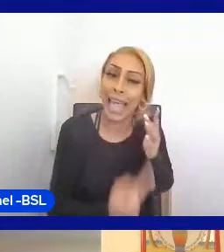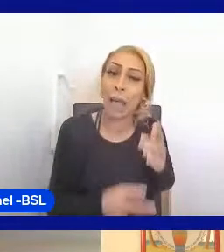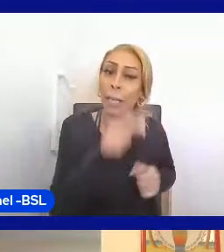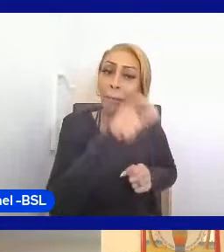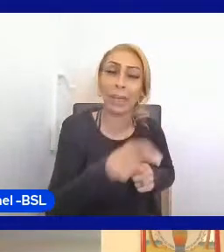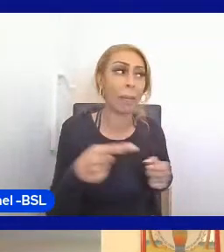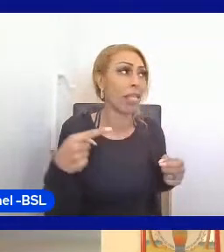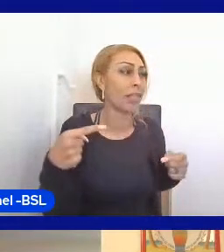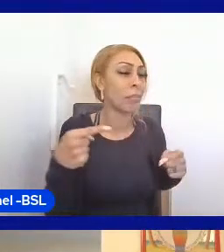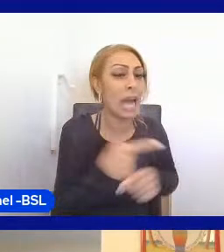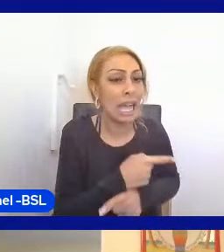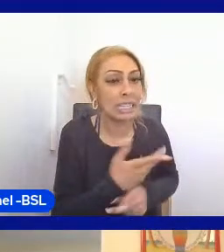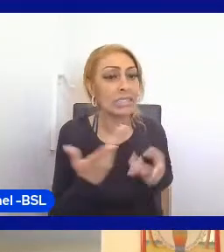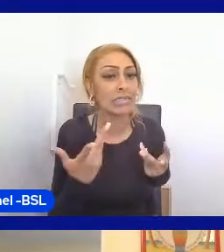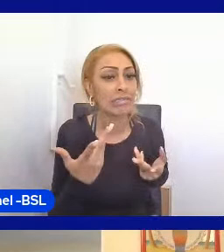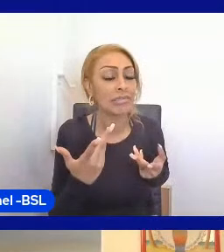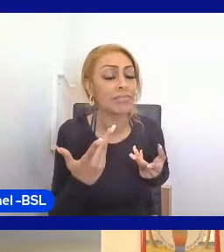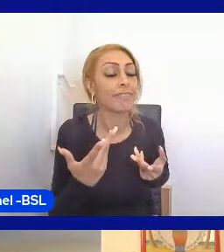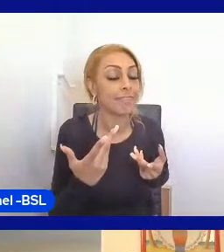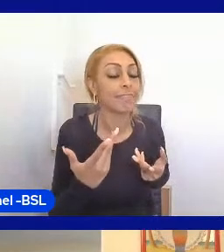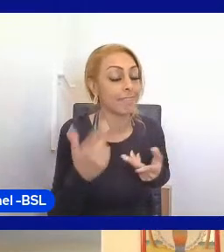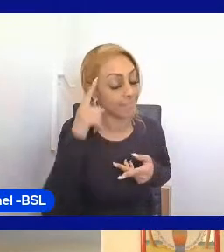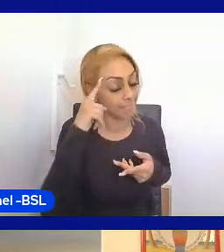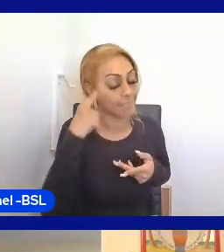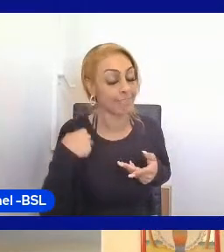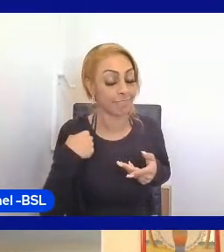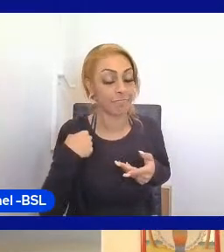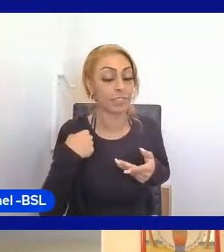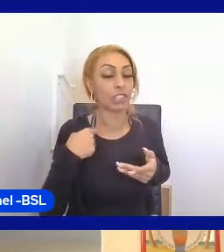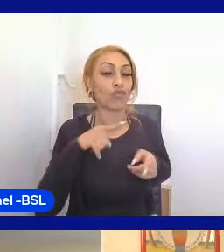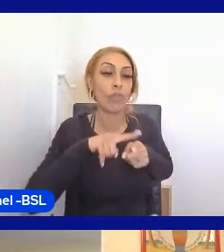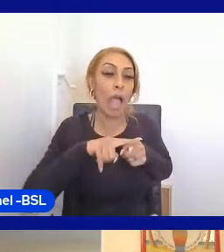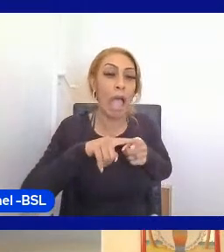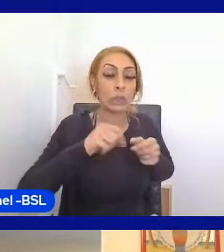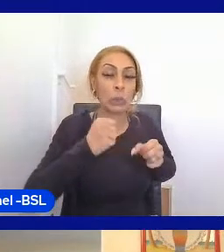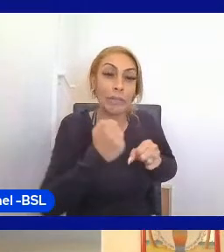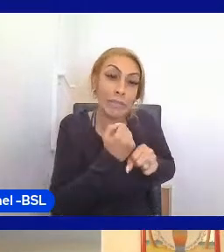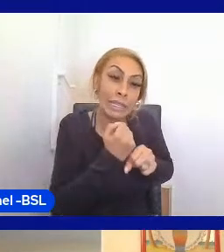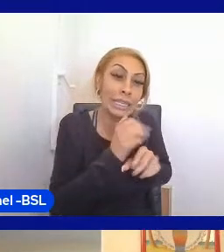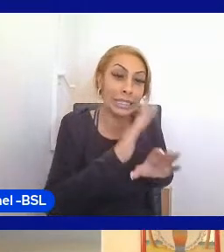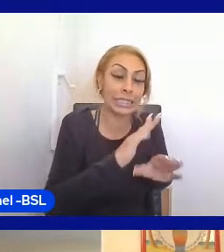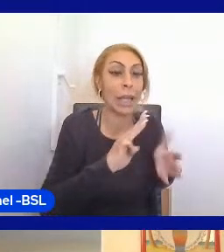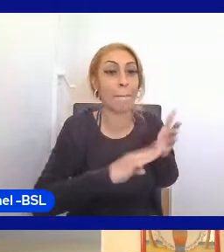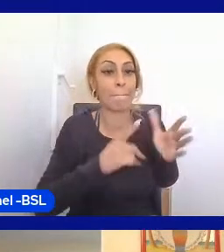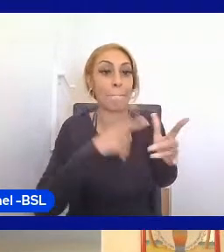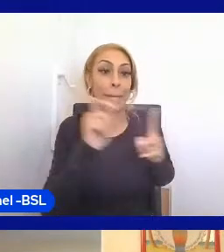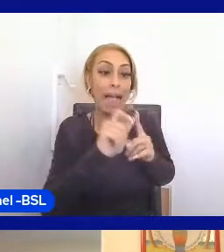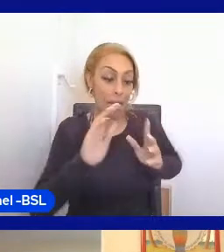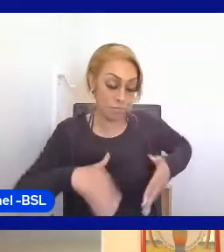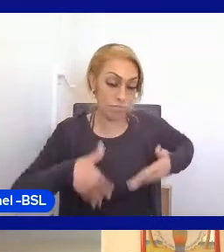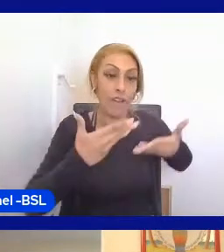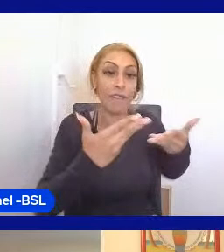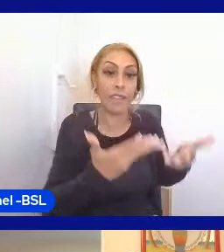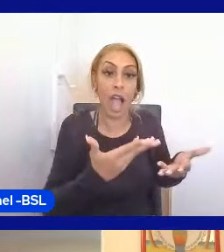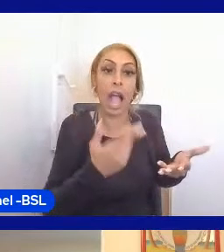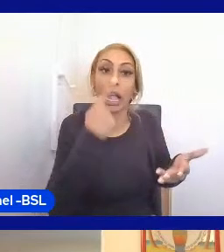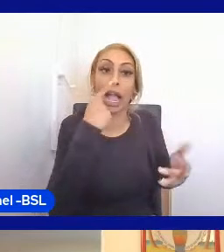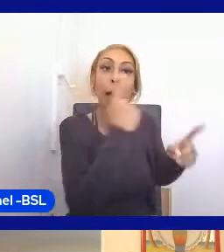back a bit, is the conversations that had between a diverse group of people. We didn't want people with disabilities do not